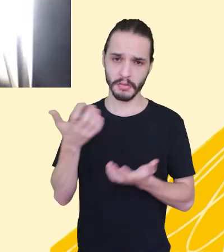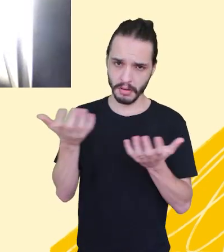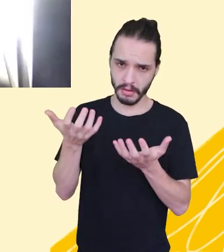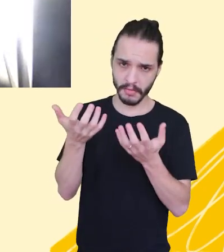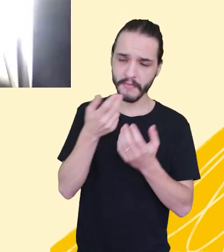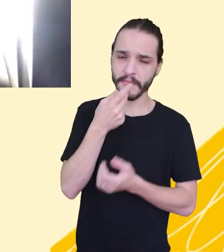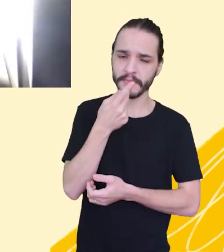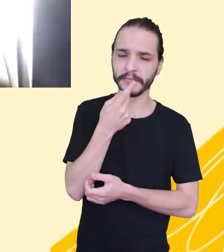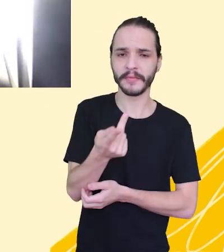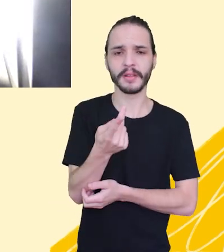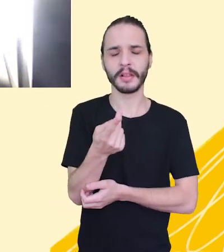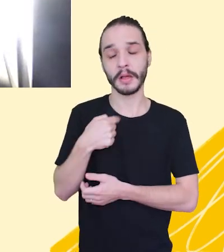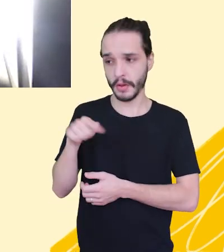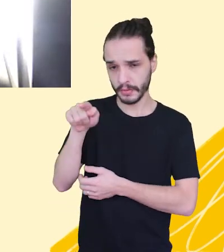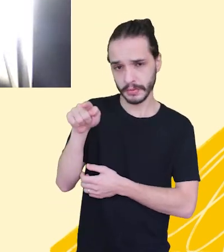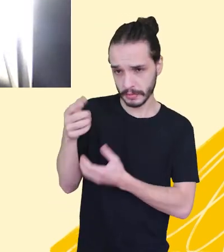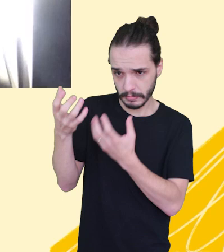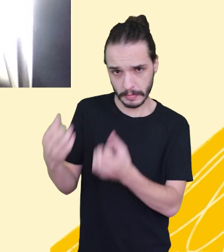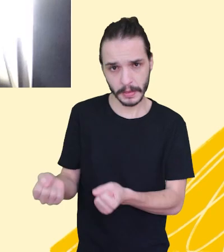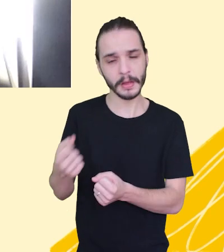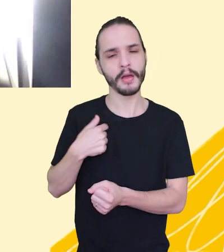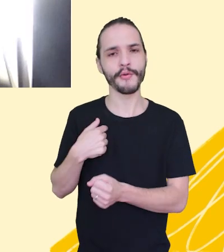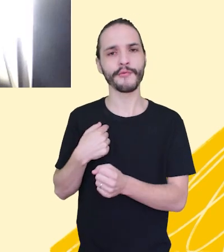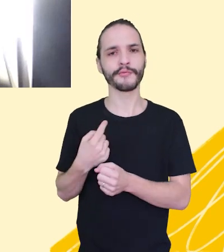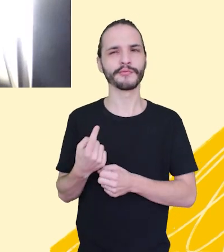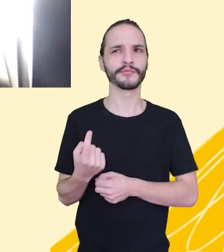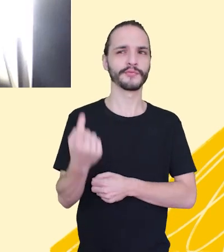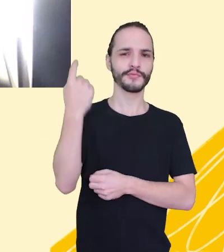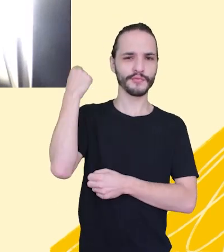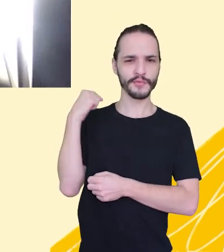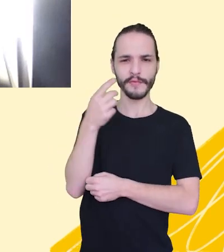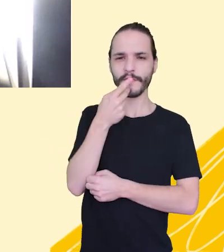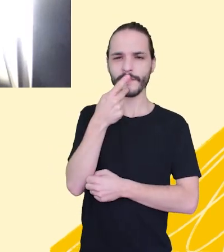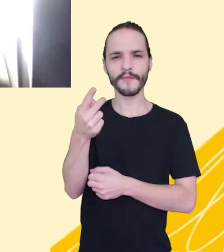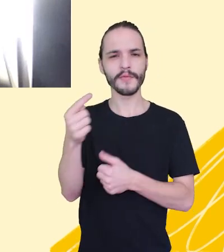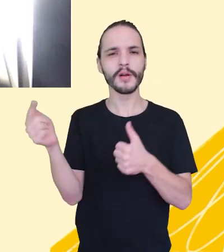I would like to go back to one point you already mentioned.